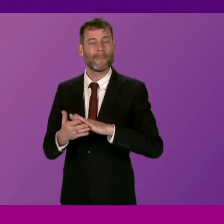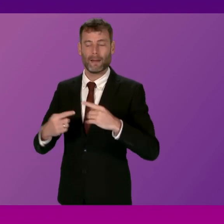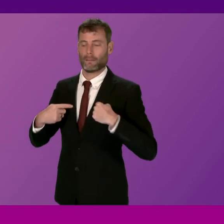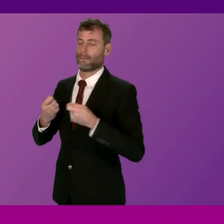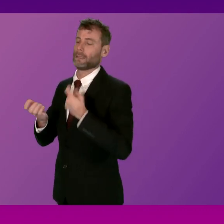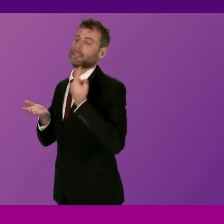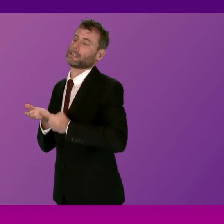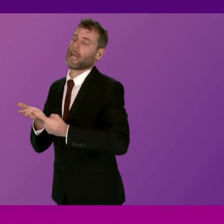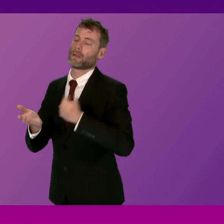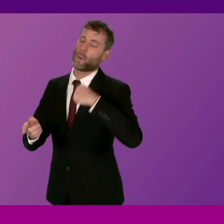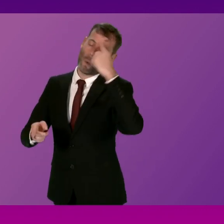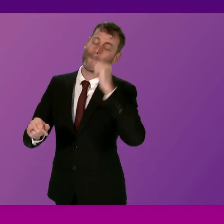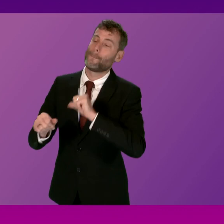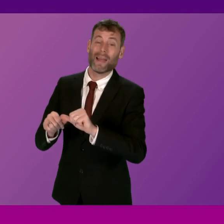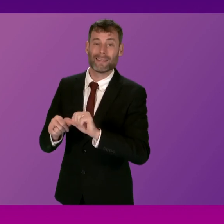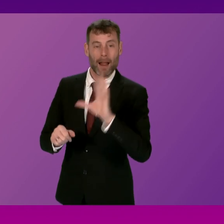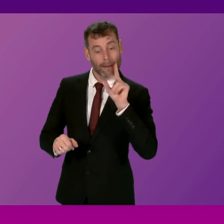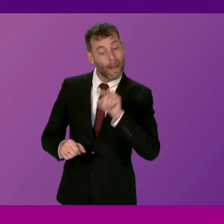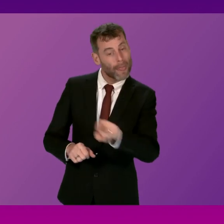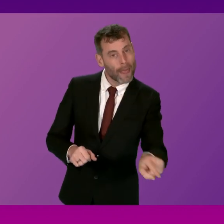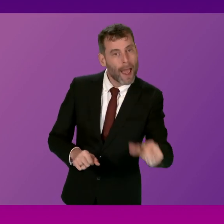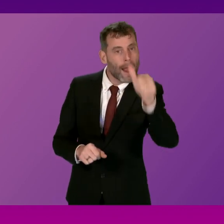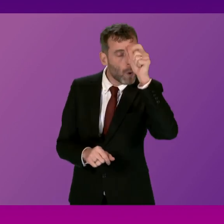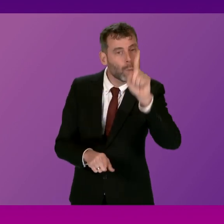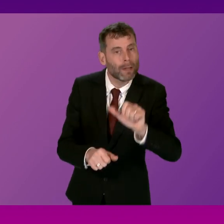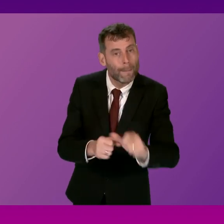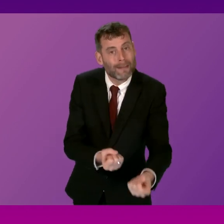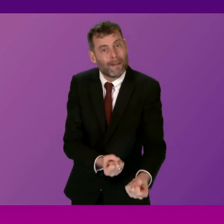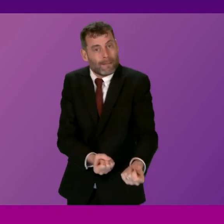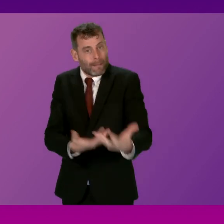who are directly impacted by our decisions.